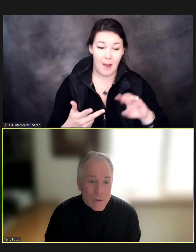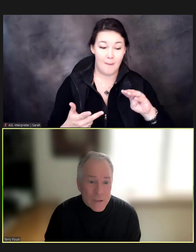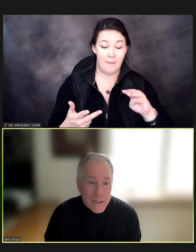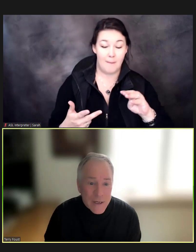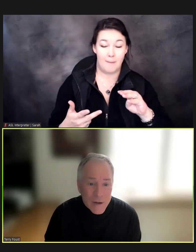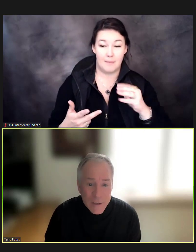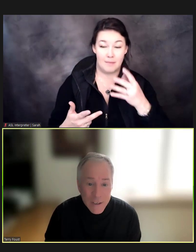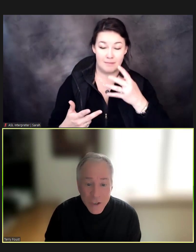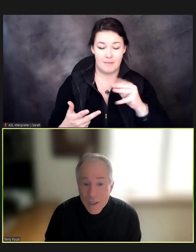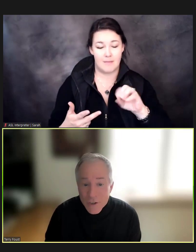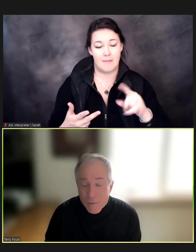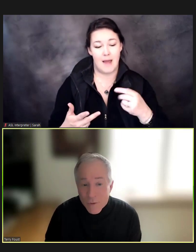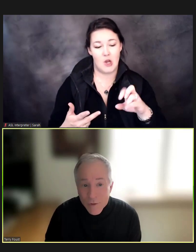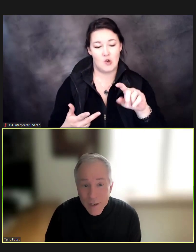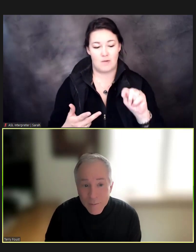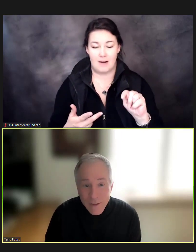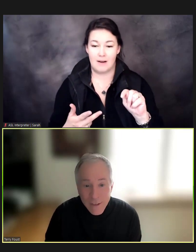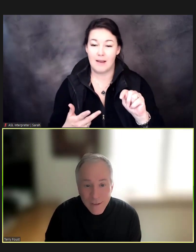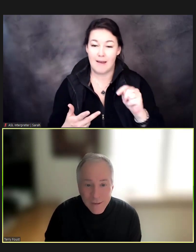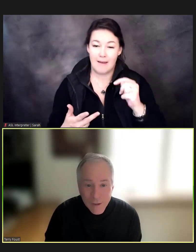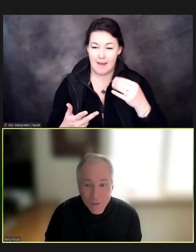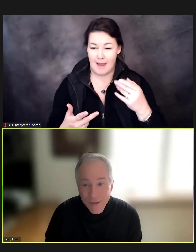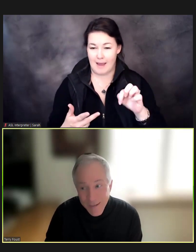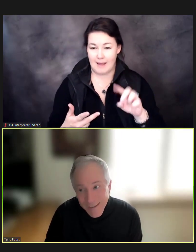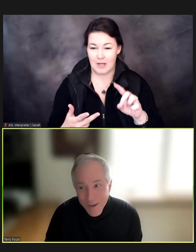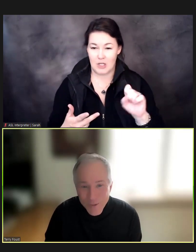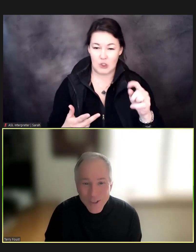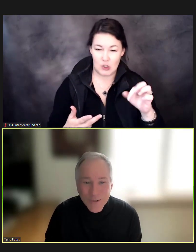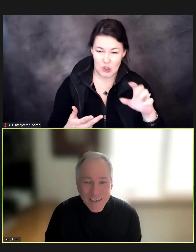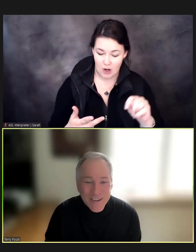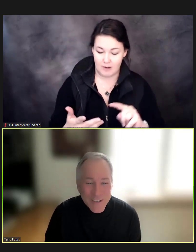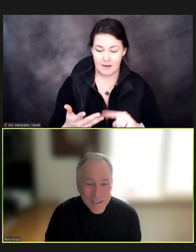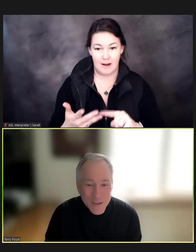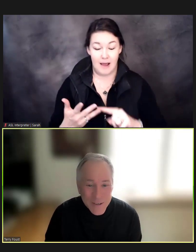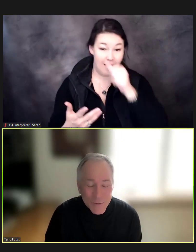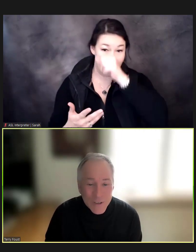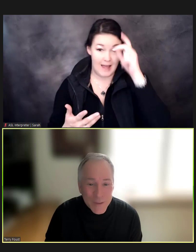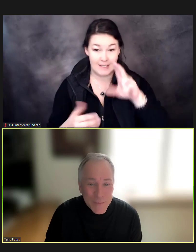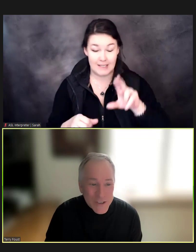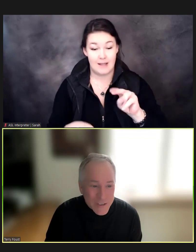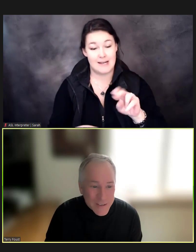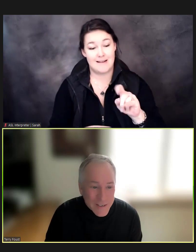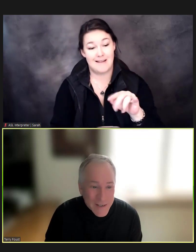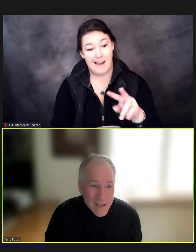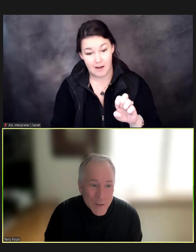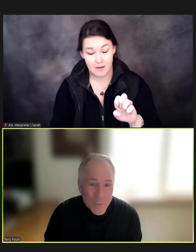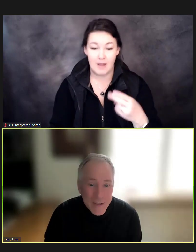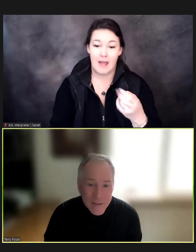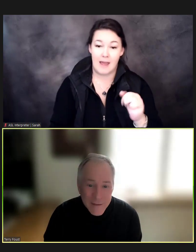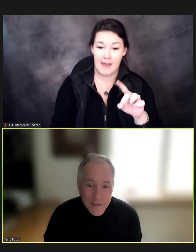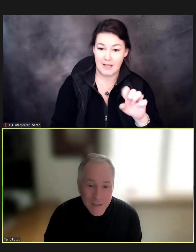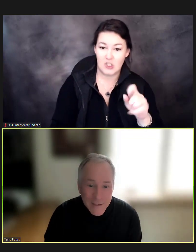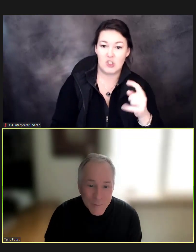and Migrant Head Start, as well as other education programs over the almost 20 years that William mentioned, but the important thing